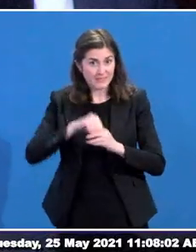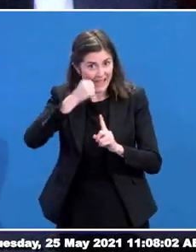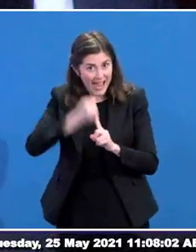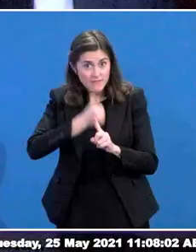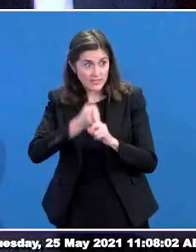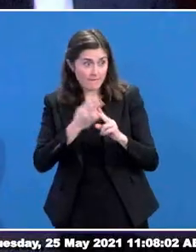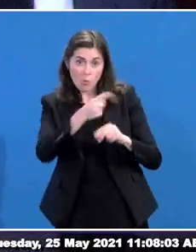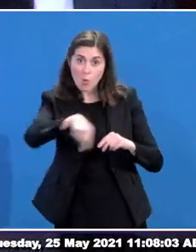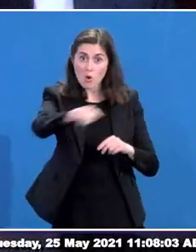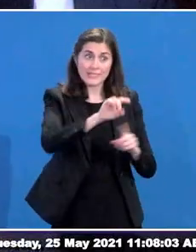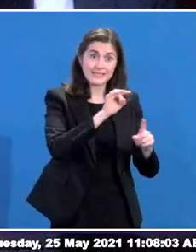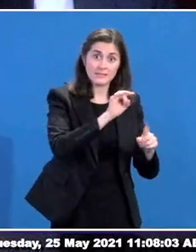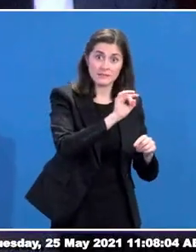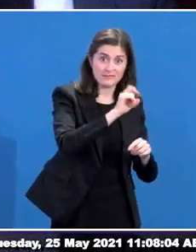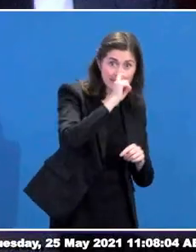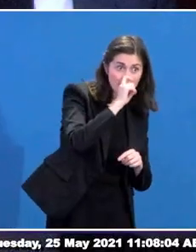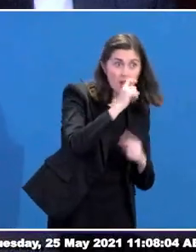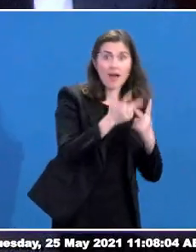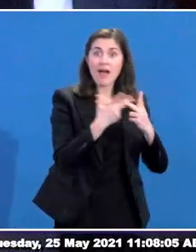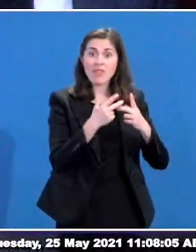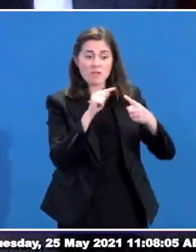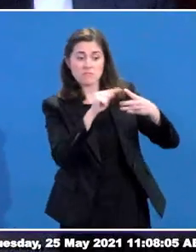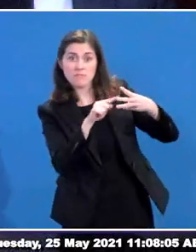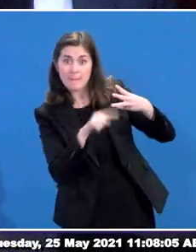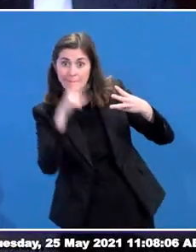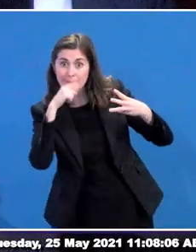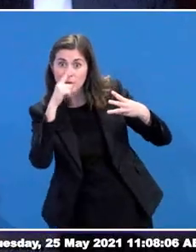in the house, including Melissa? Yeah. The benefit was limited